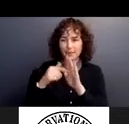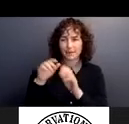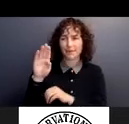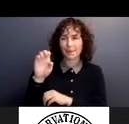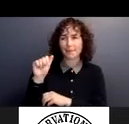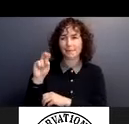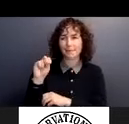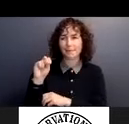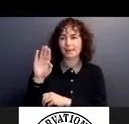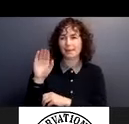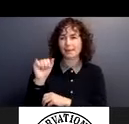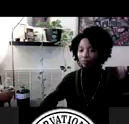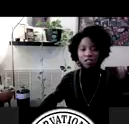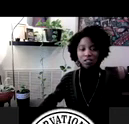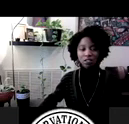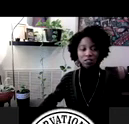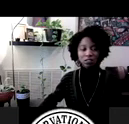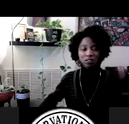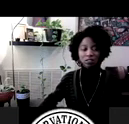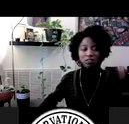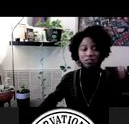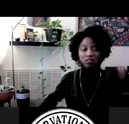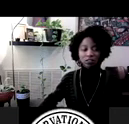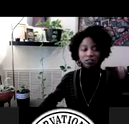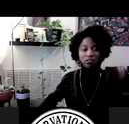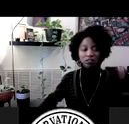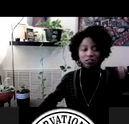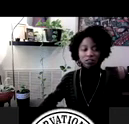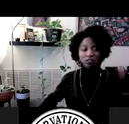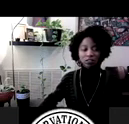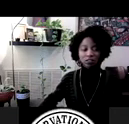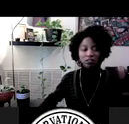I know some of the students I work with,